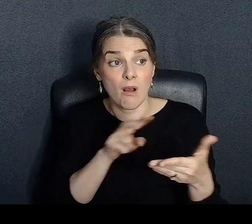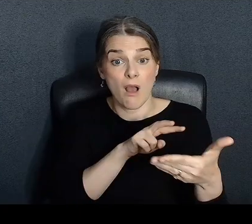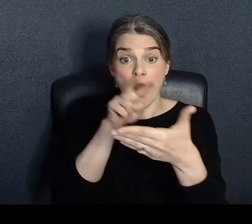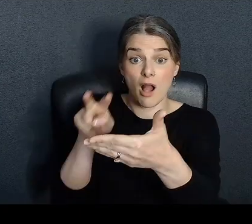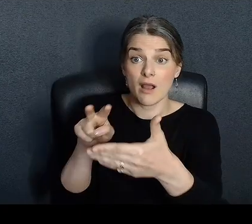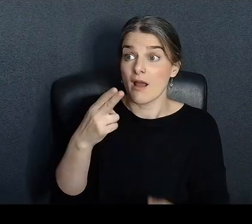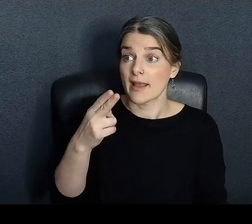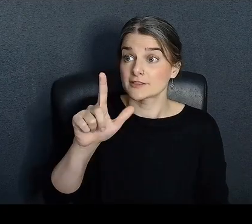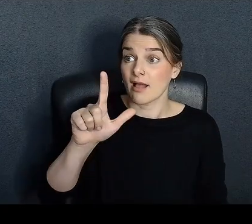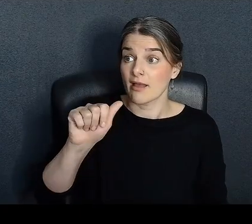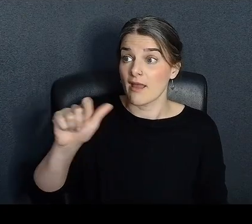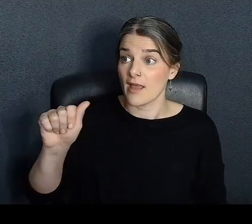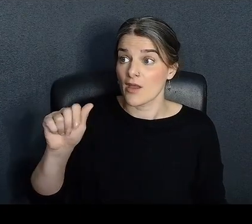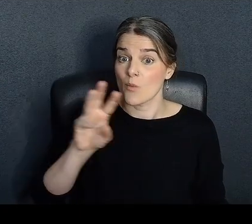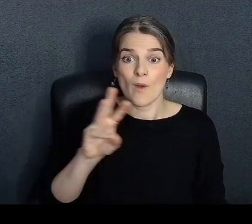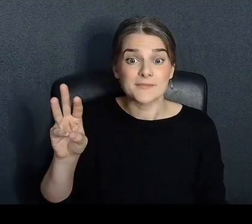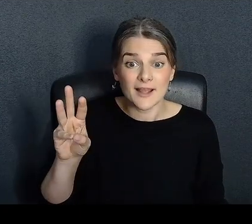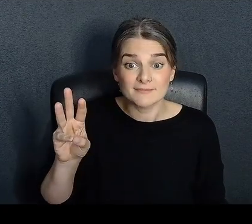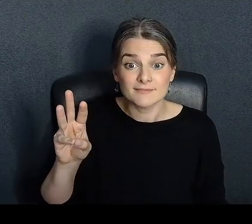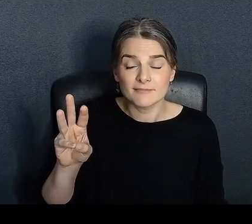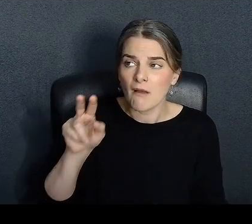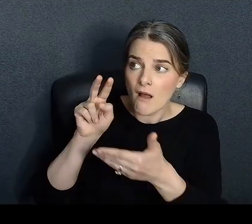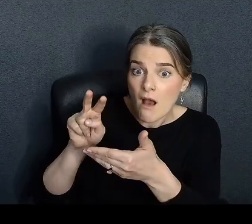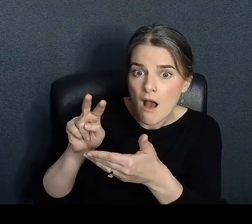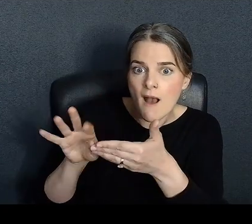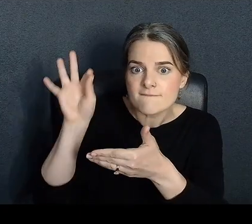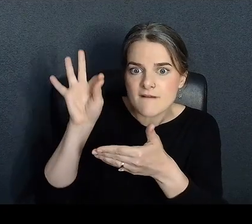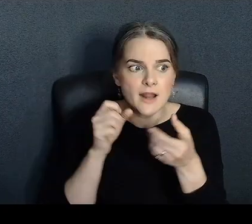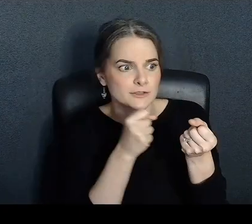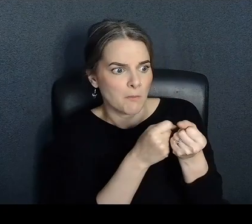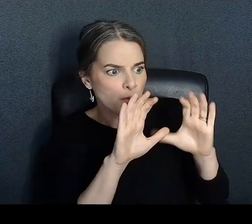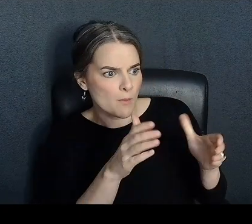and find a support group near you.